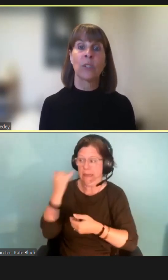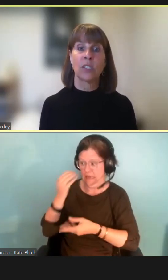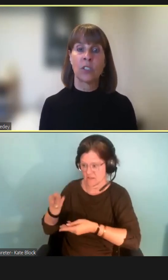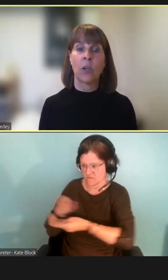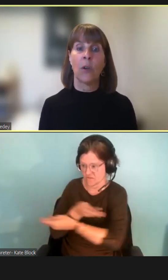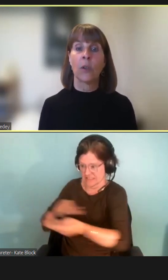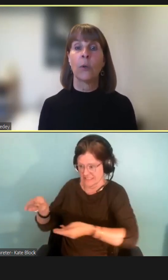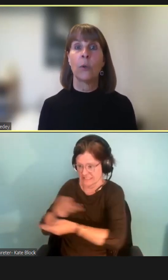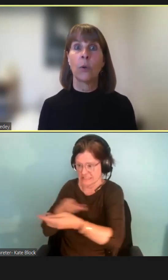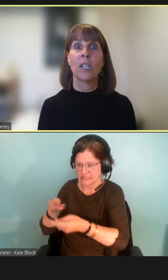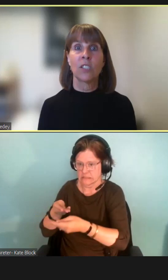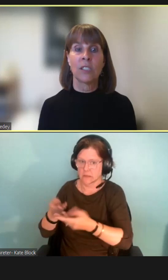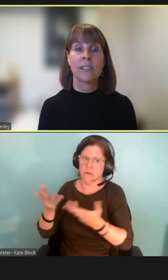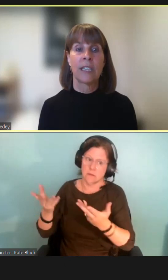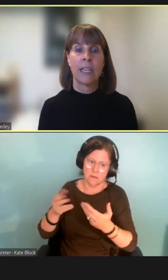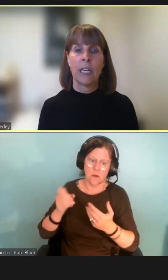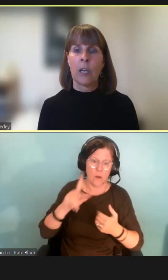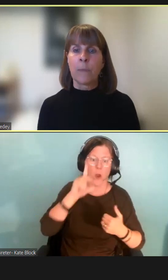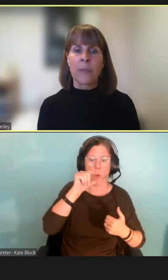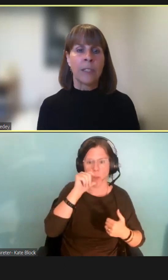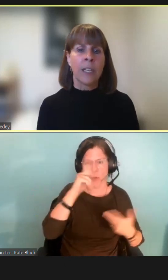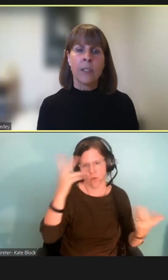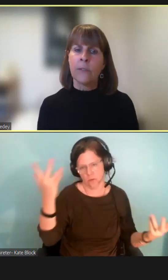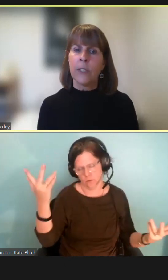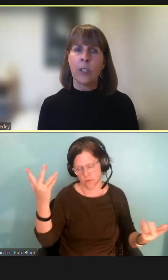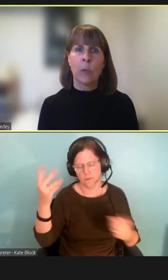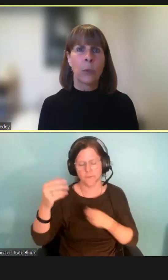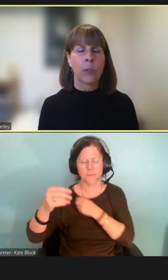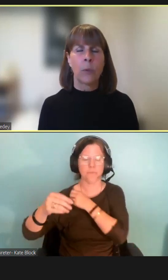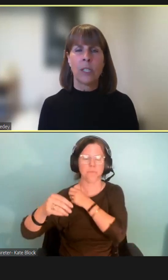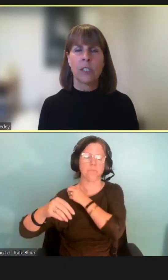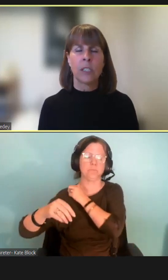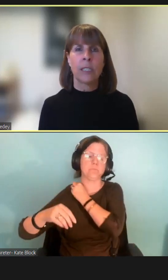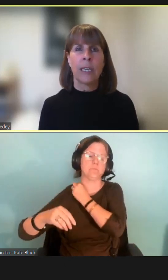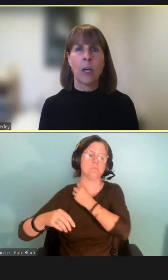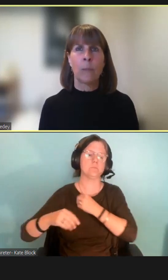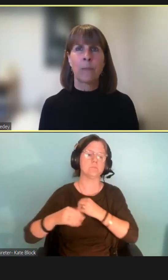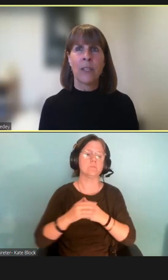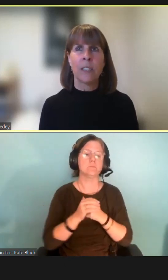you to all the who questions another very important question um and this